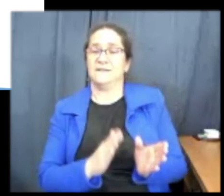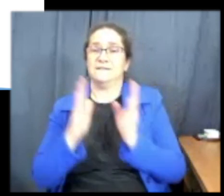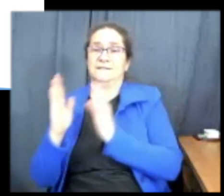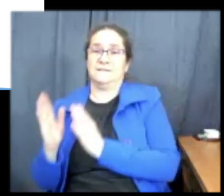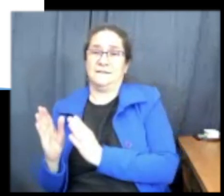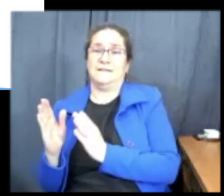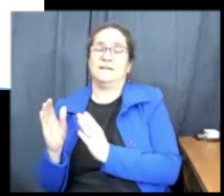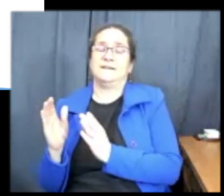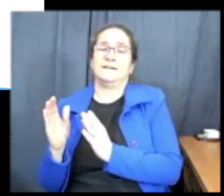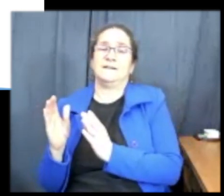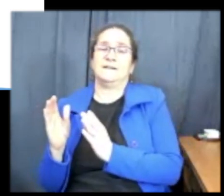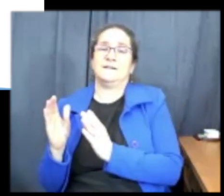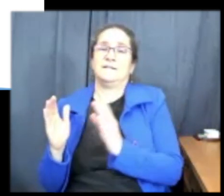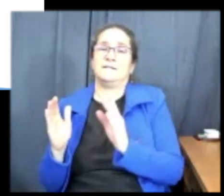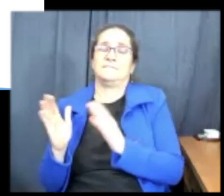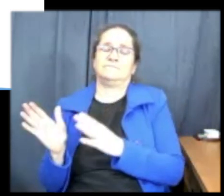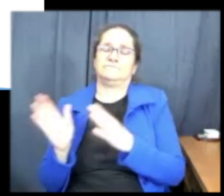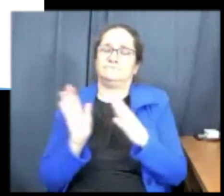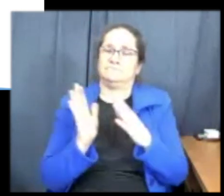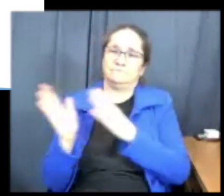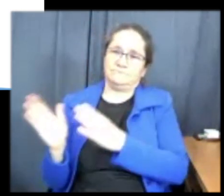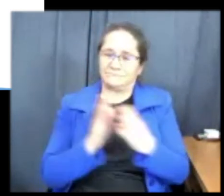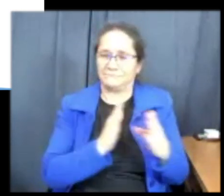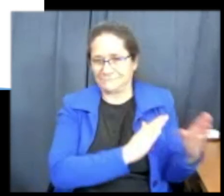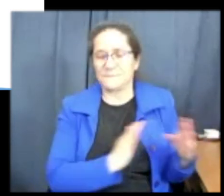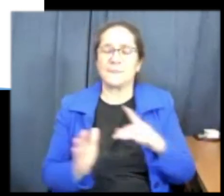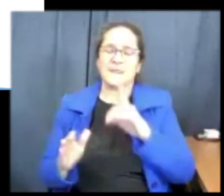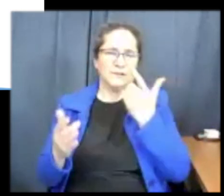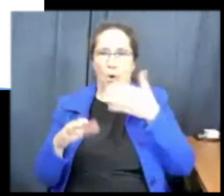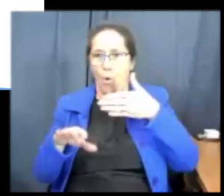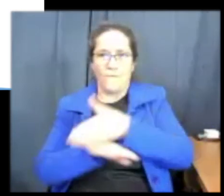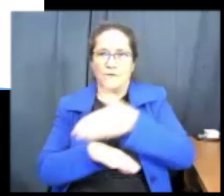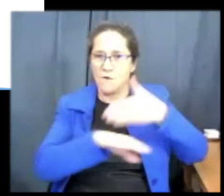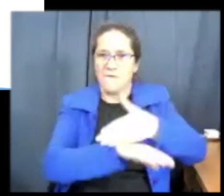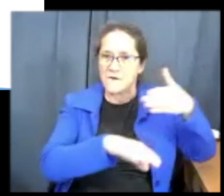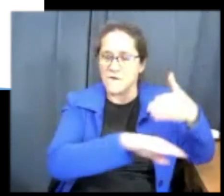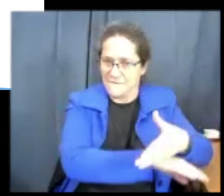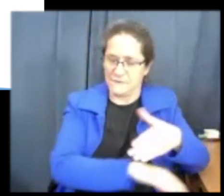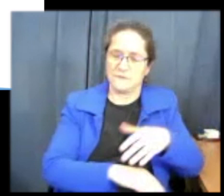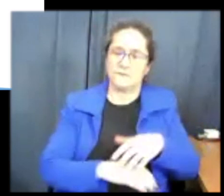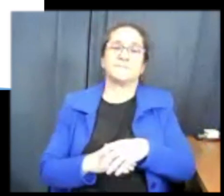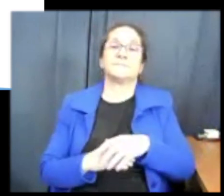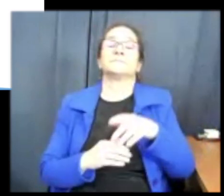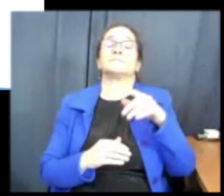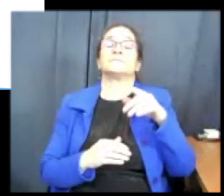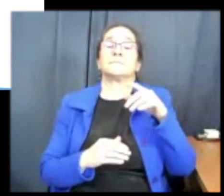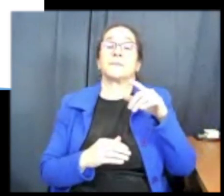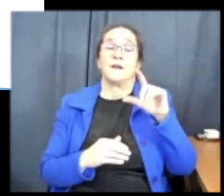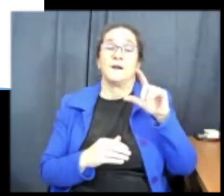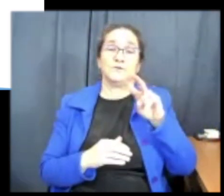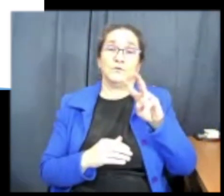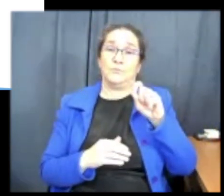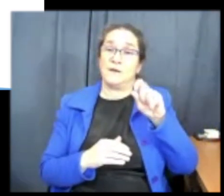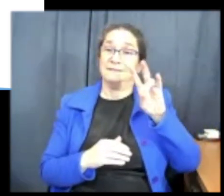They had a risk ratio of 2.68 and they were over the risk ratio of 2.5.